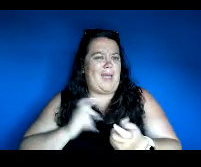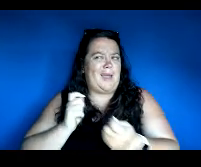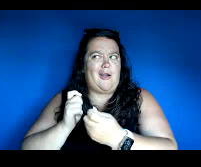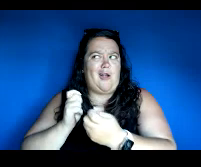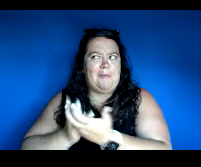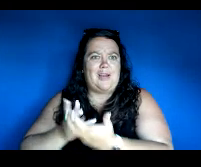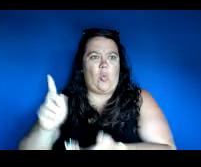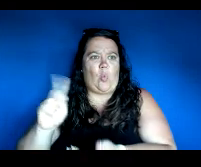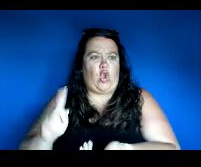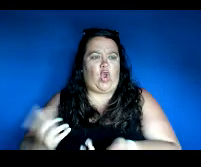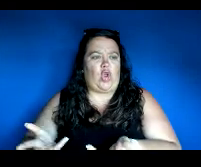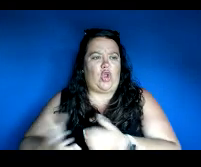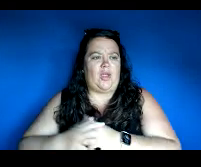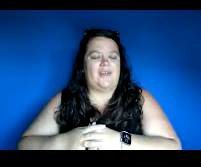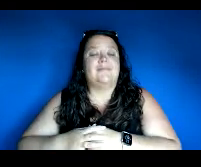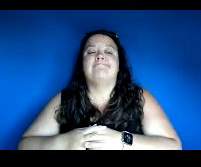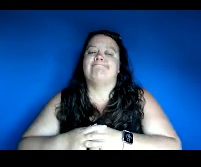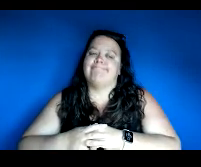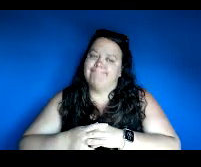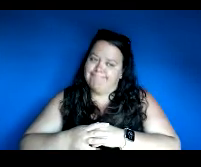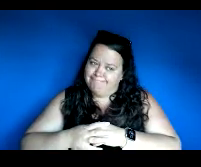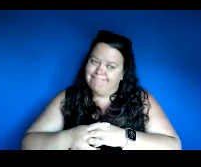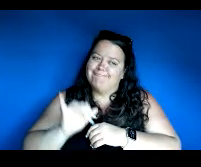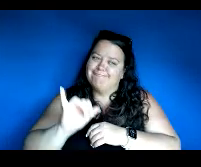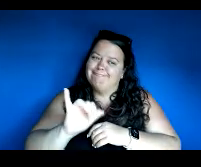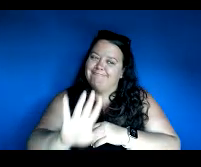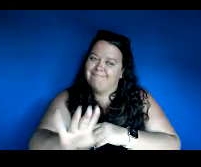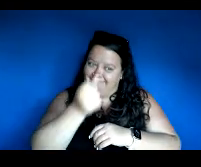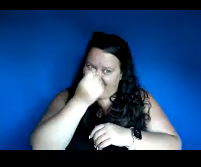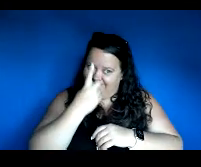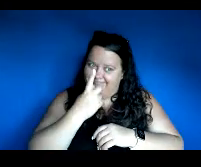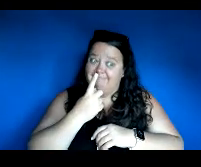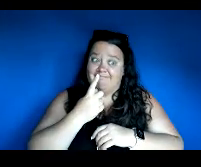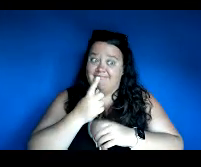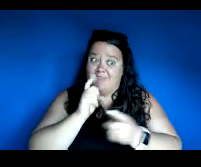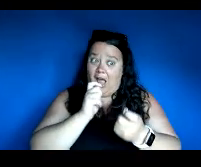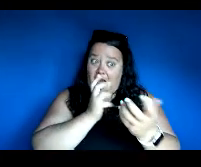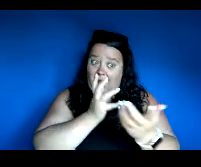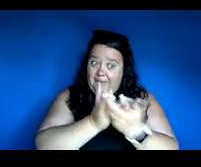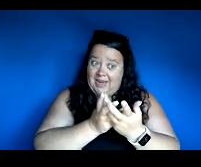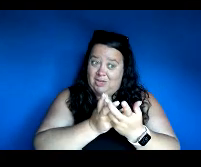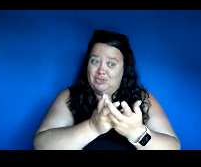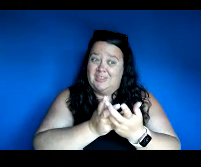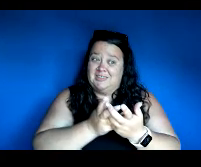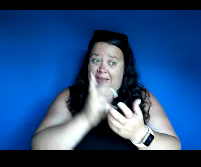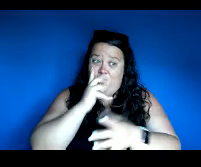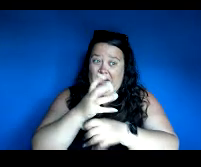to providing accommodations at the college level, and particular at UVM, is this meeting with the accessibility specialist.